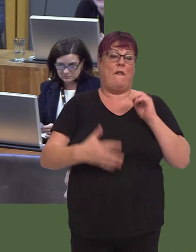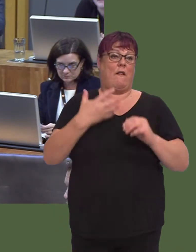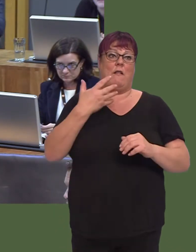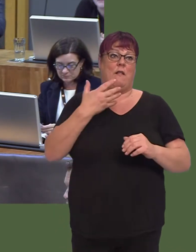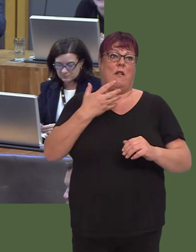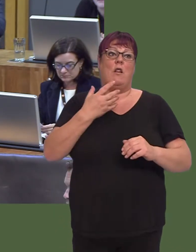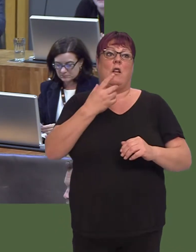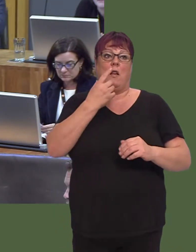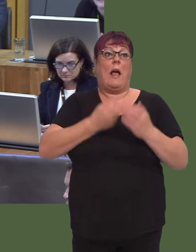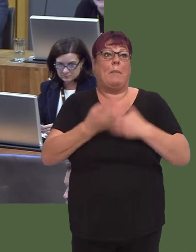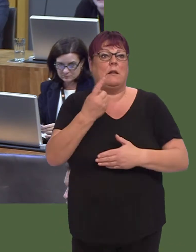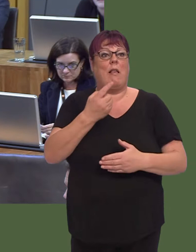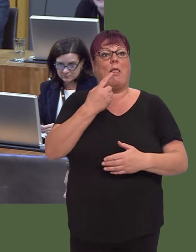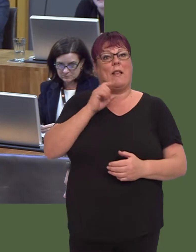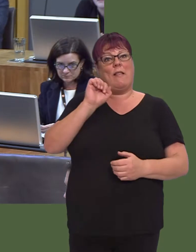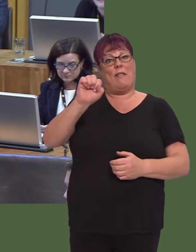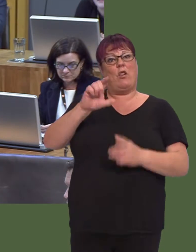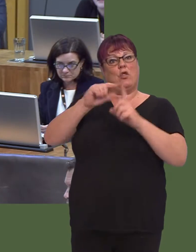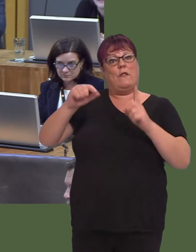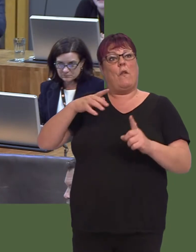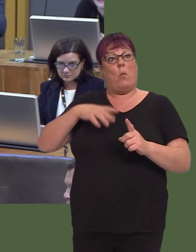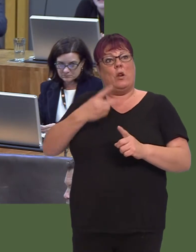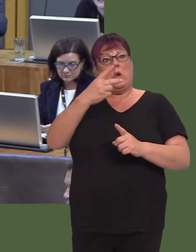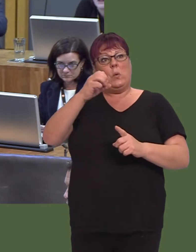had the opportunity to implement from their 2011 manifesto, and that was the 20 per cent